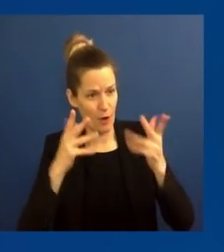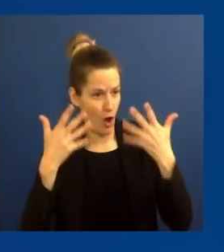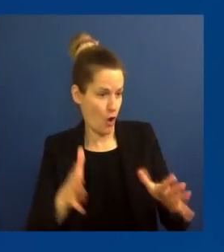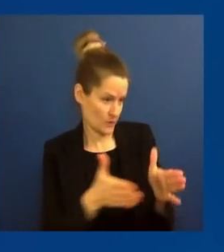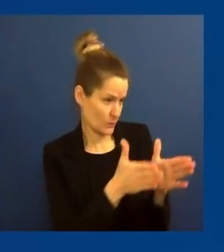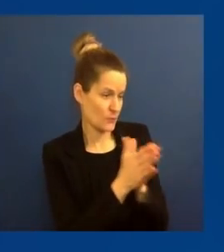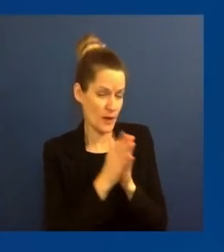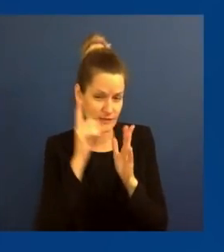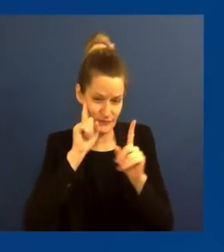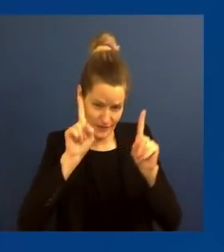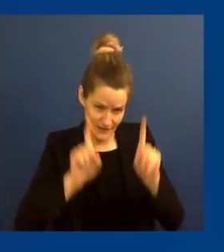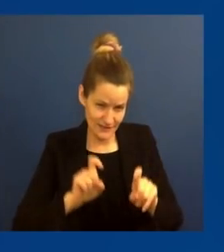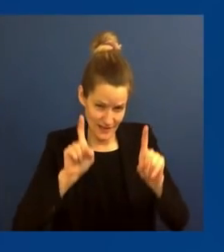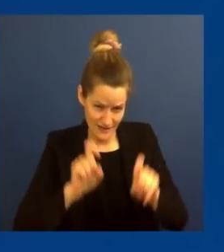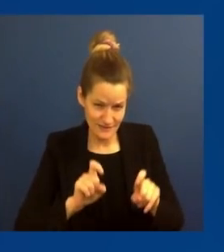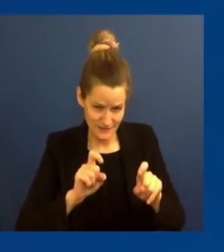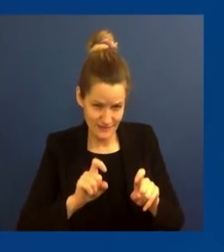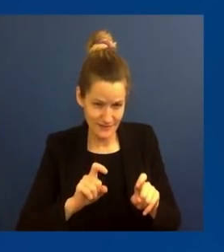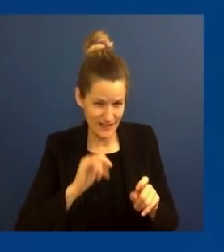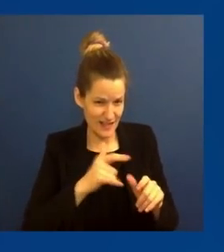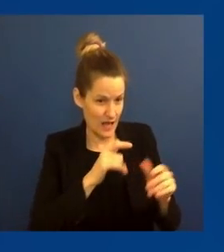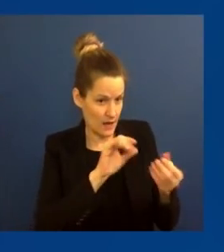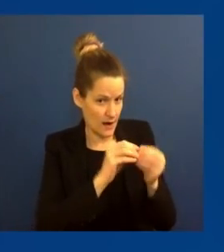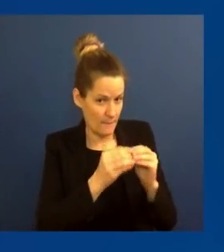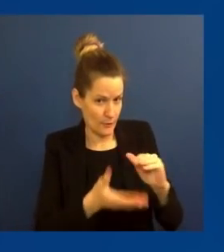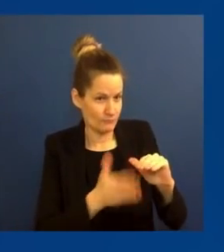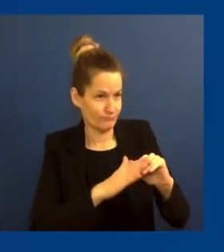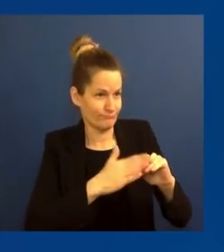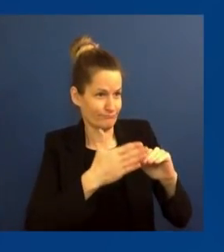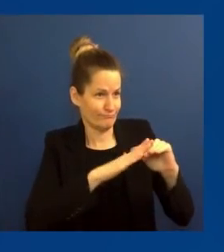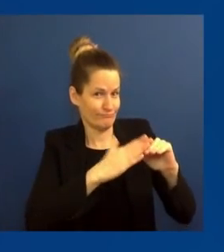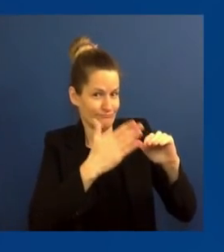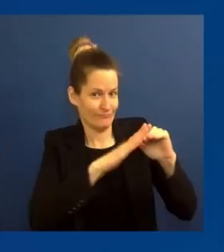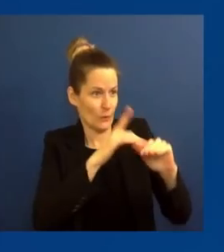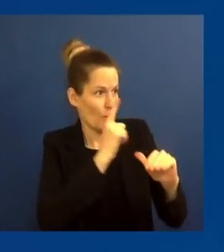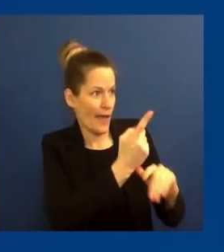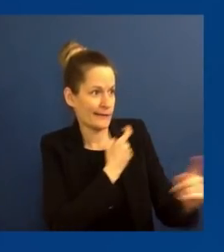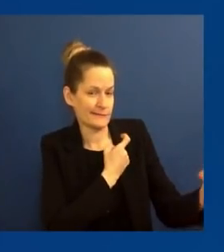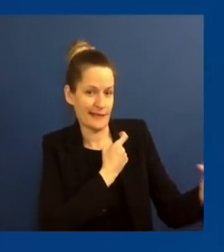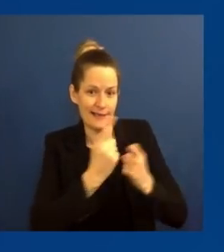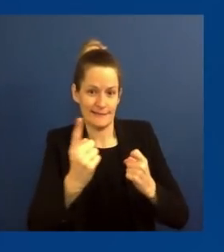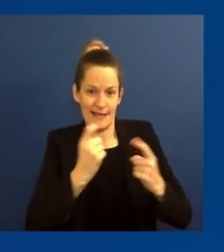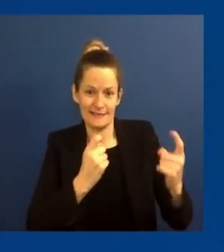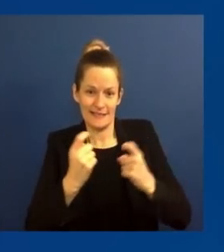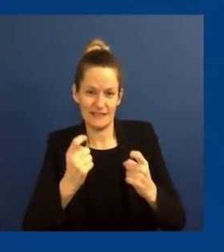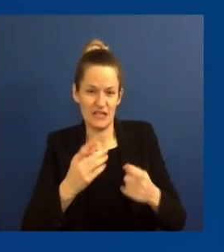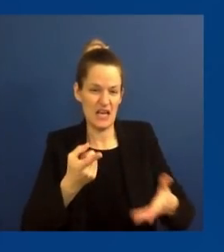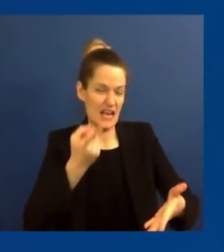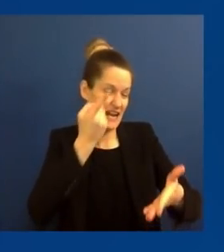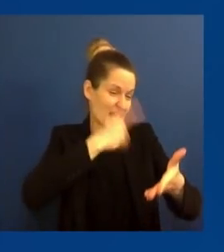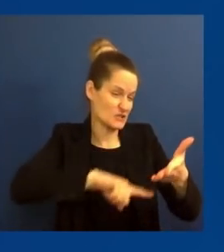As we get through this initial wave of ordering and it winds down next week, we'll pull the numbers together, and we'll give you a fuller picture